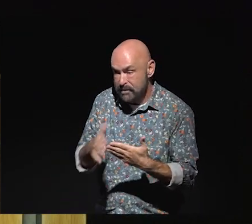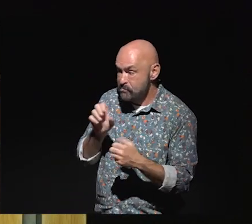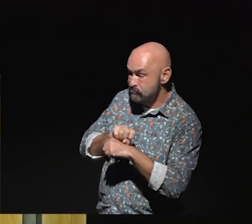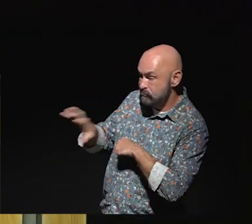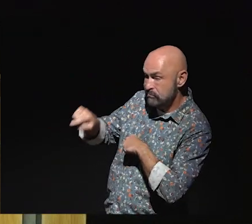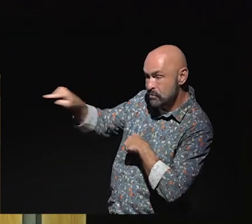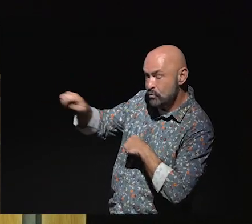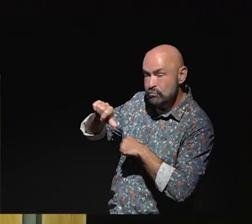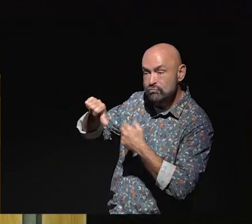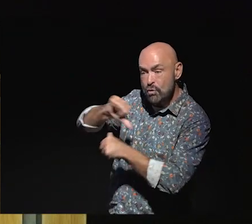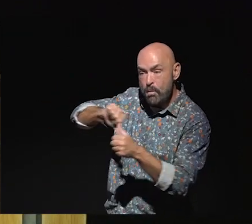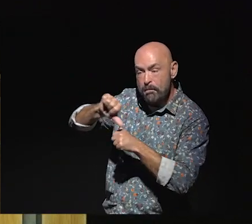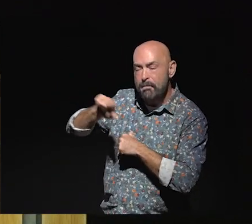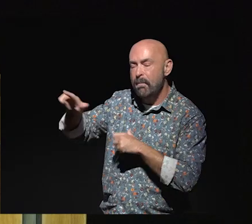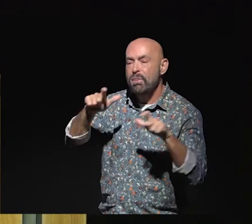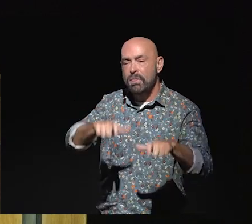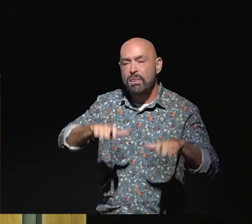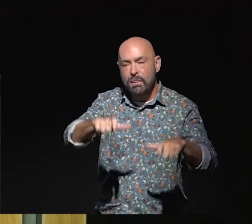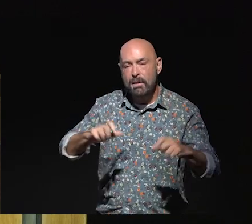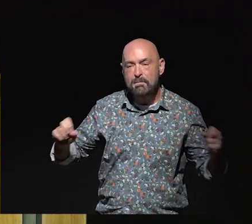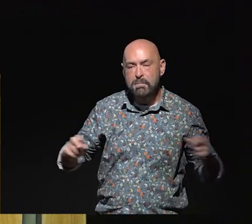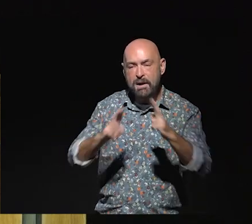so he lingered in Paris for five more years.